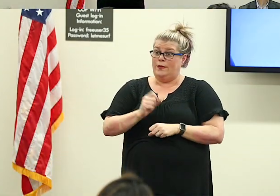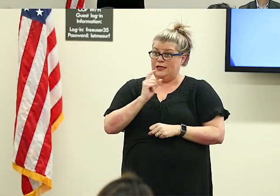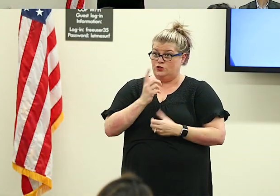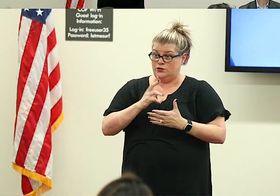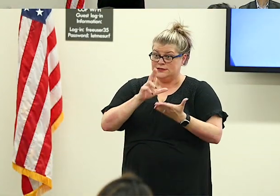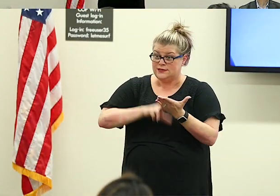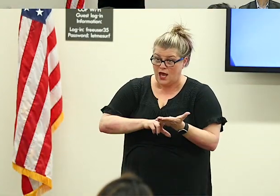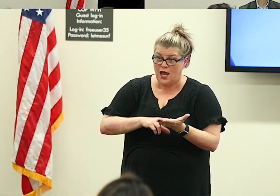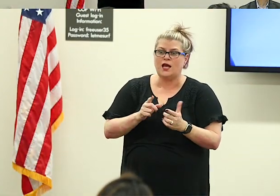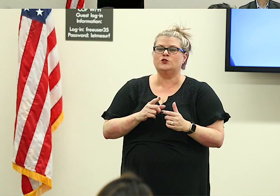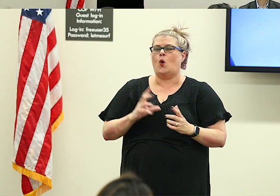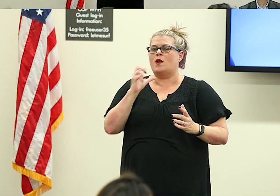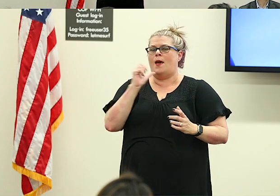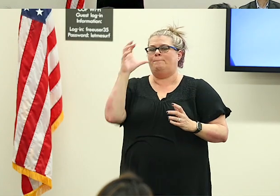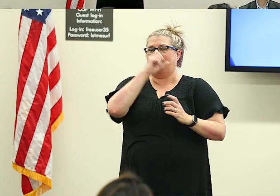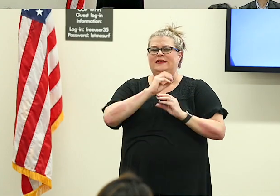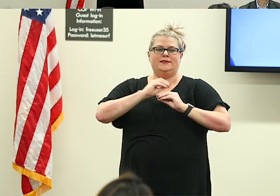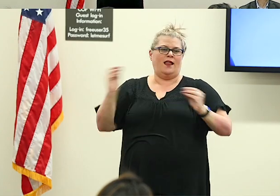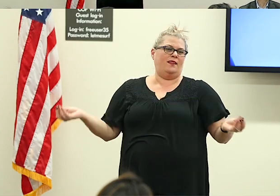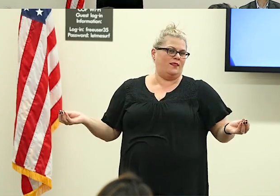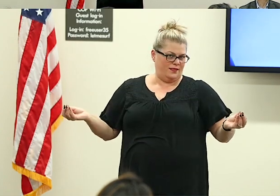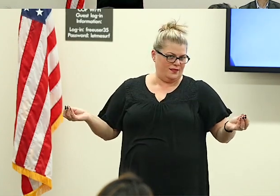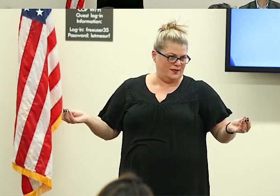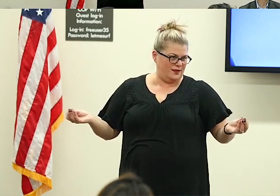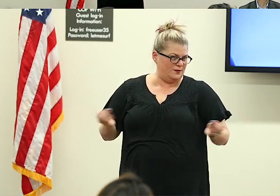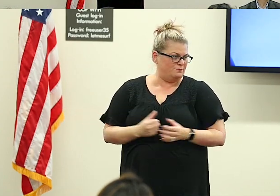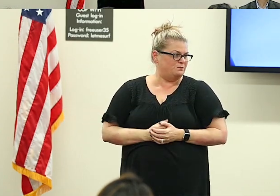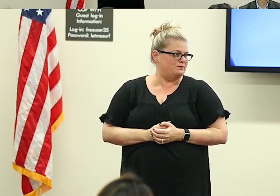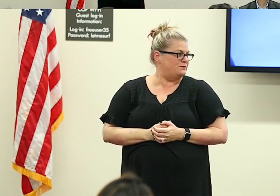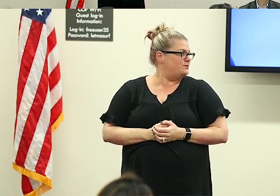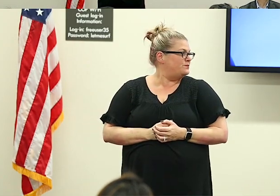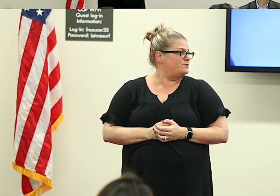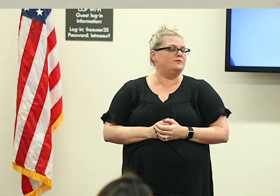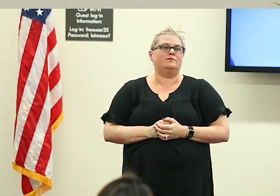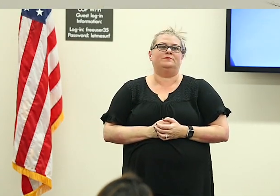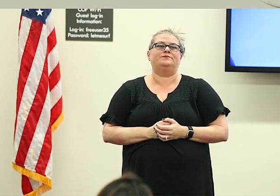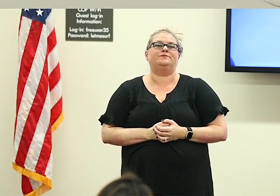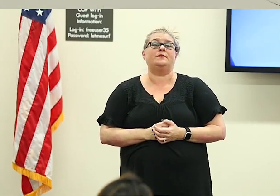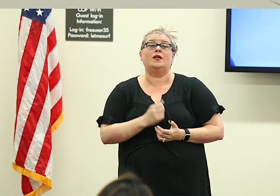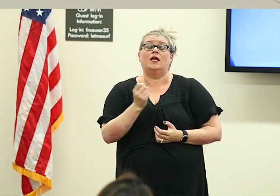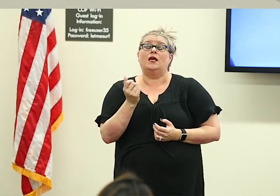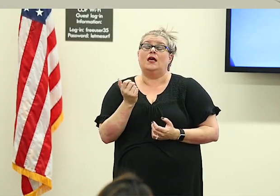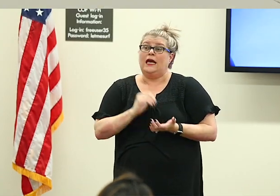then you won't miss any information on Central Commons Phase II. Make sure you sign up on